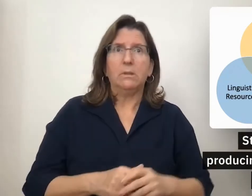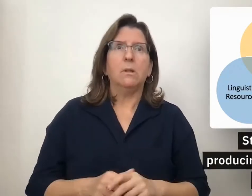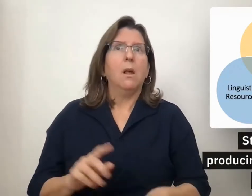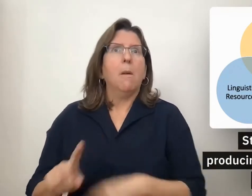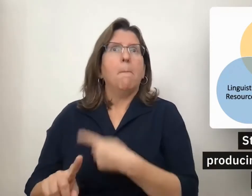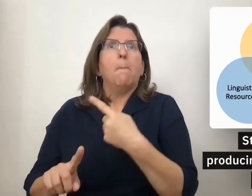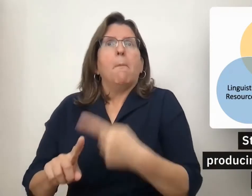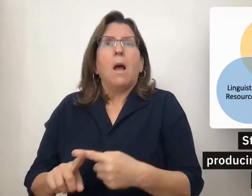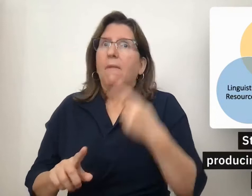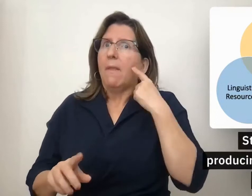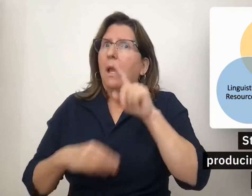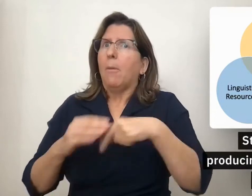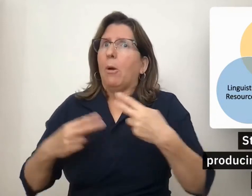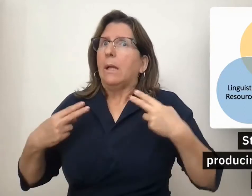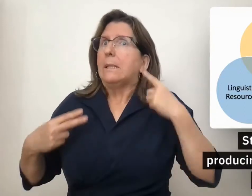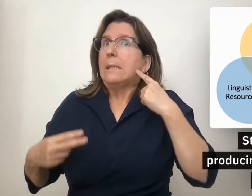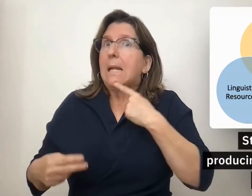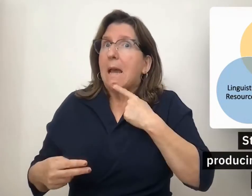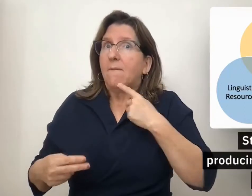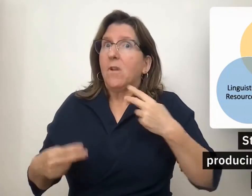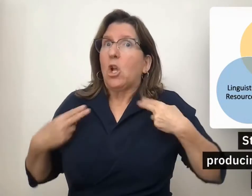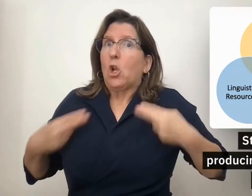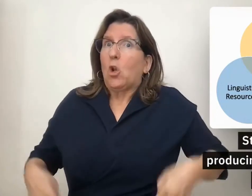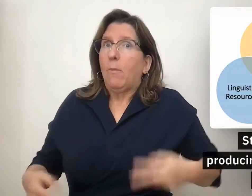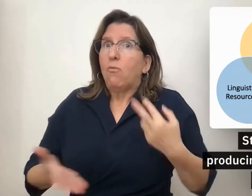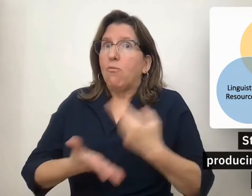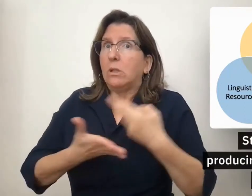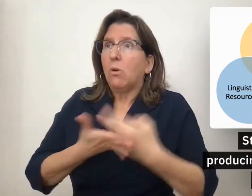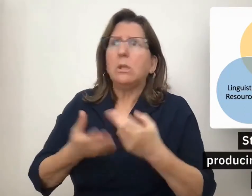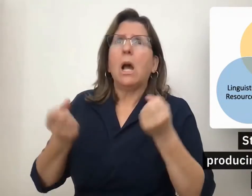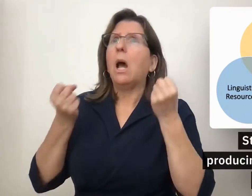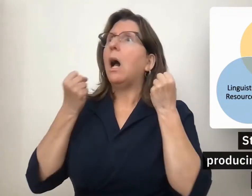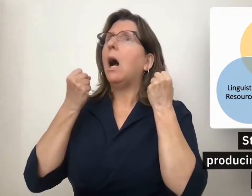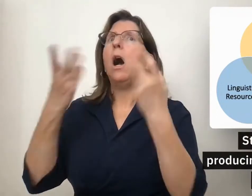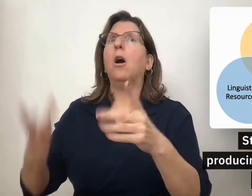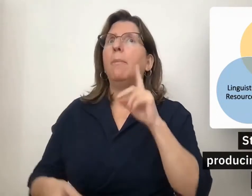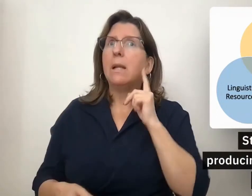I would like us to consider - where are the deaf human resources?